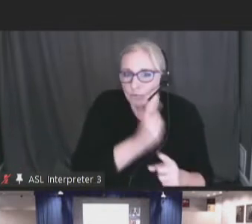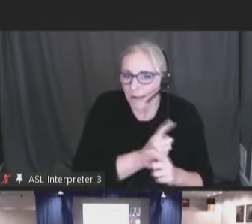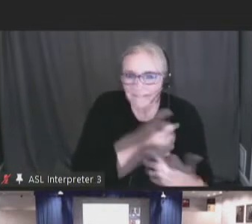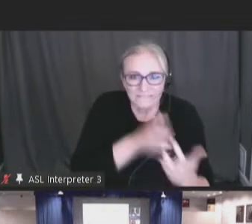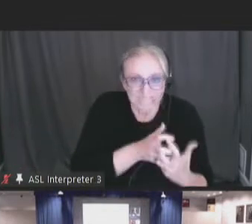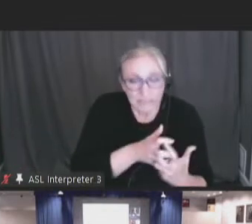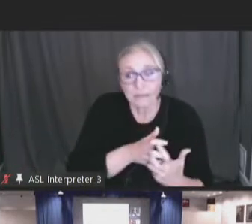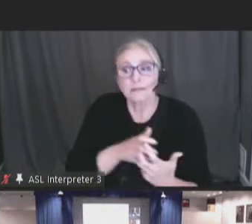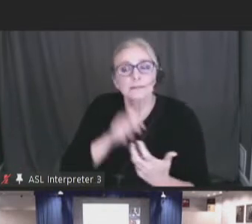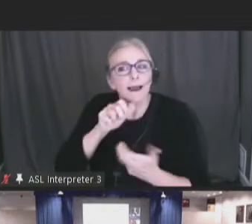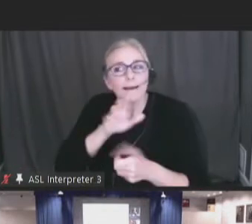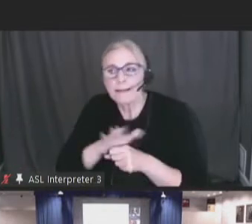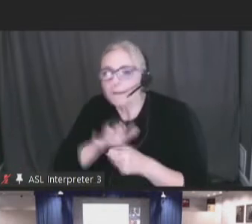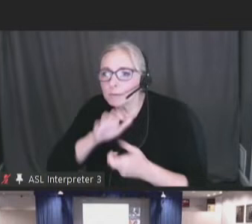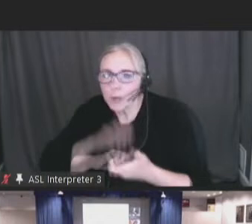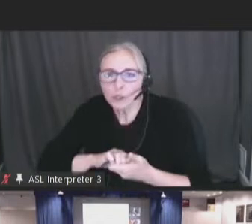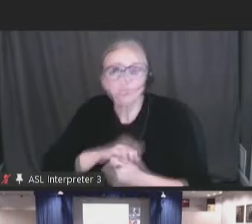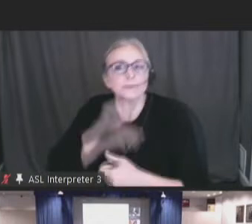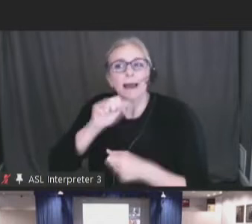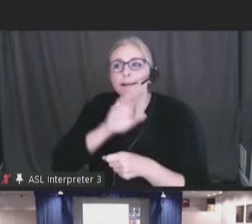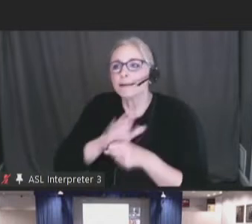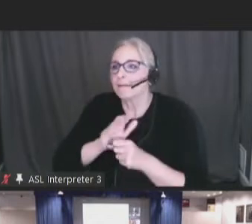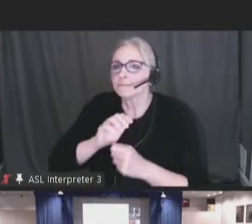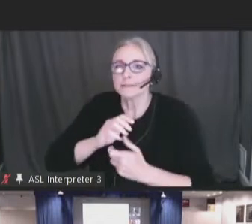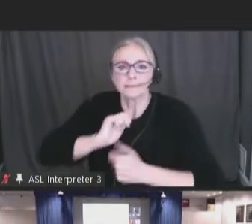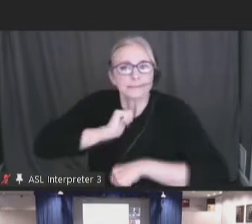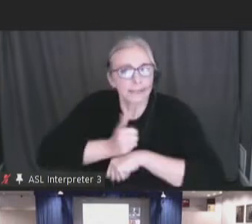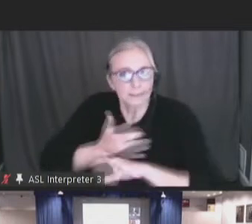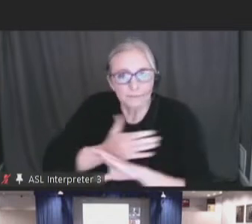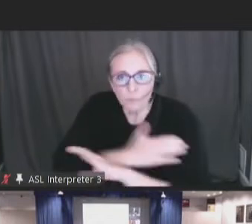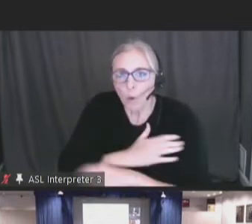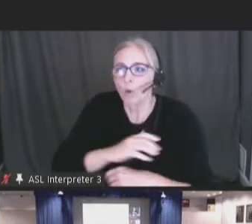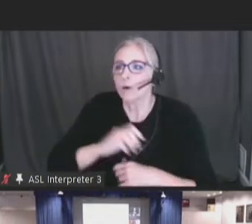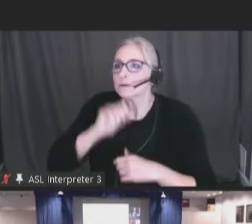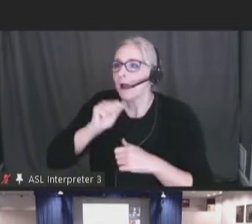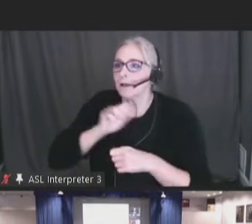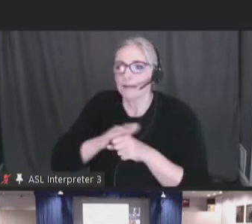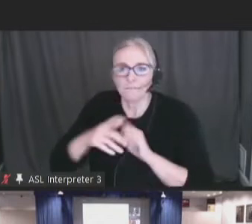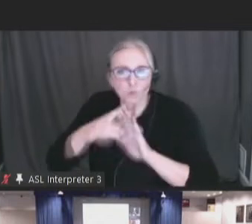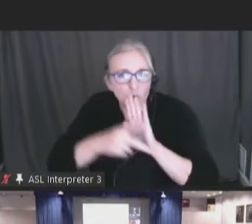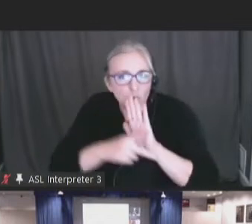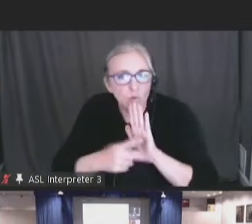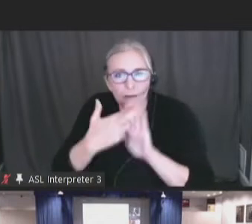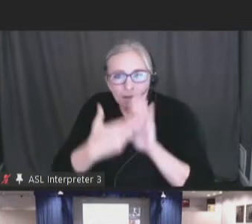partnership or lack of infrastructure, or lack of policy. We are your partners.